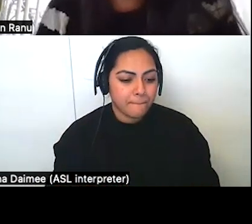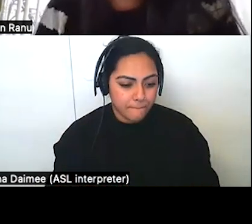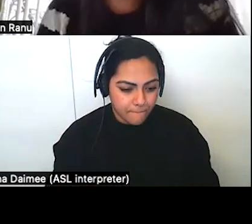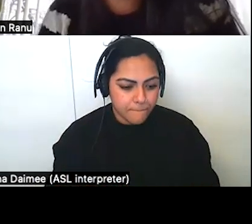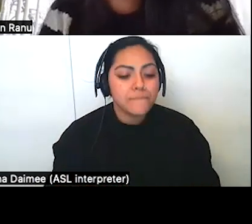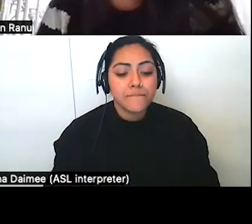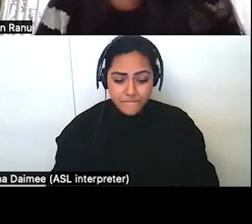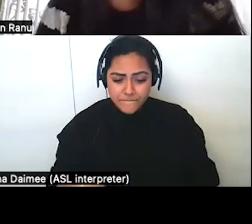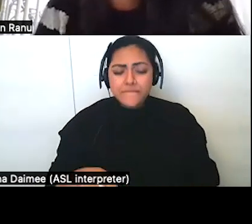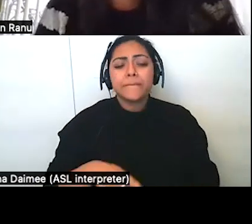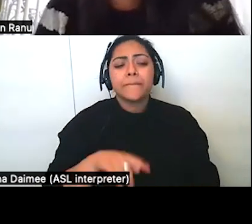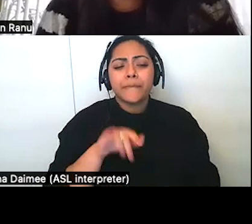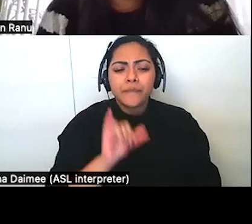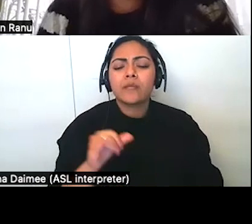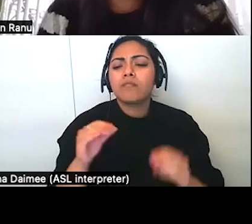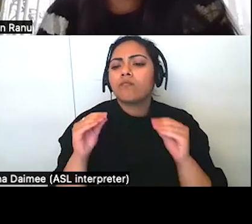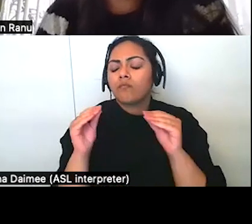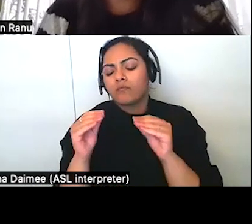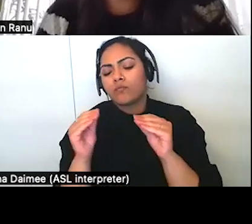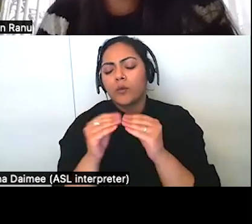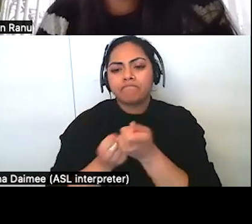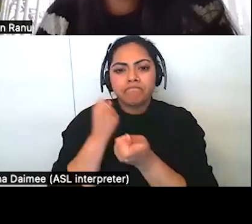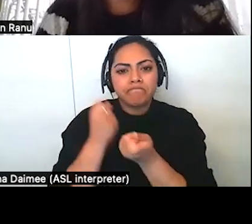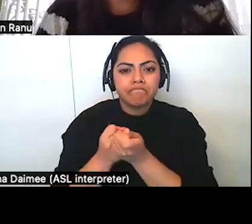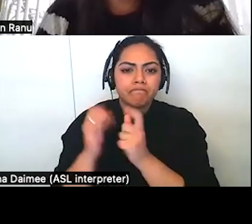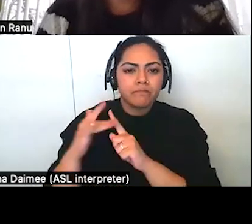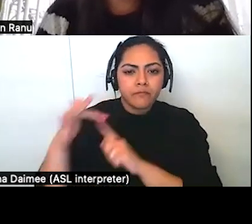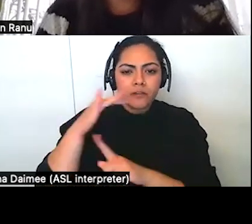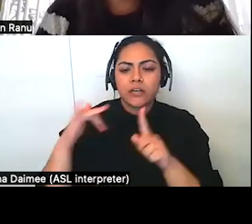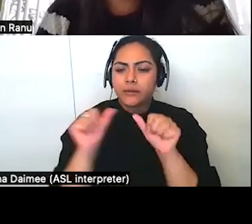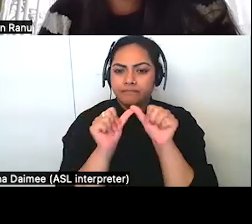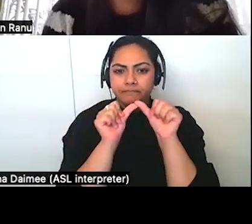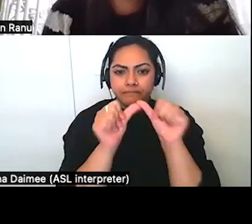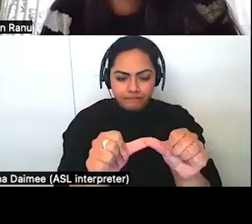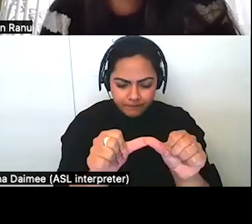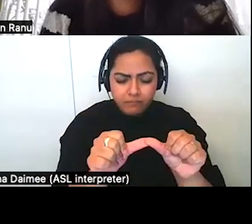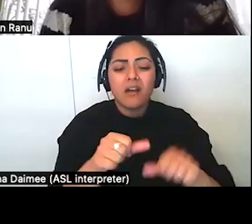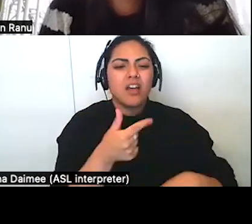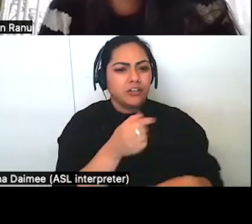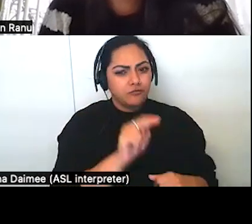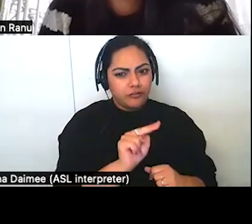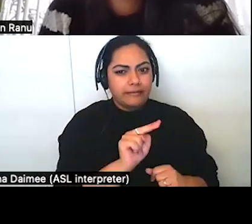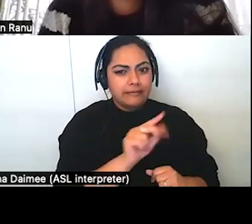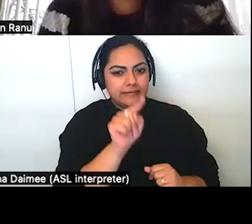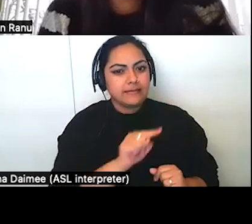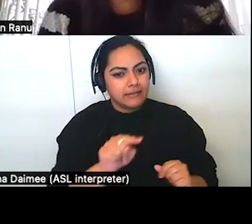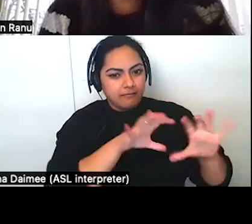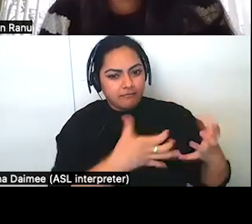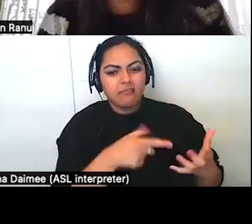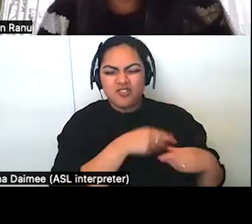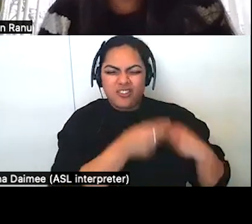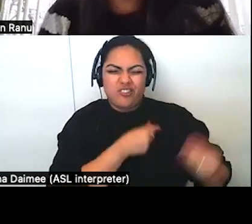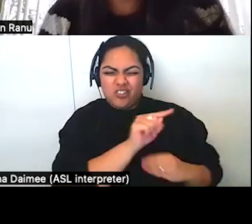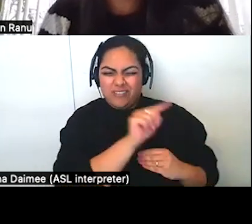a lot of what we're seeing is driven by Gen Z, and sustainability is one of these categories.